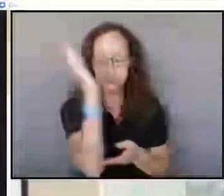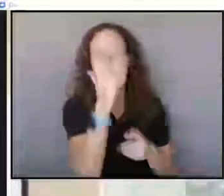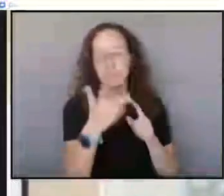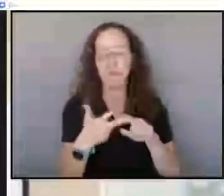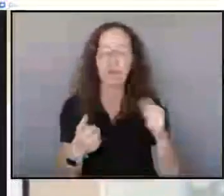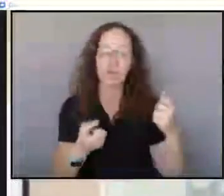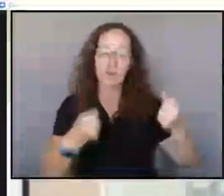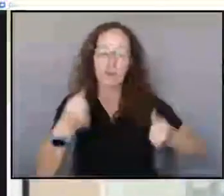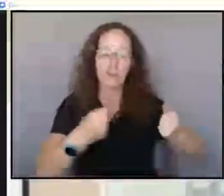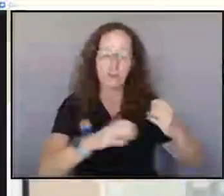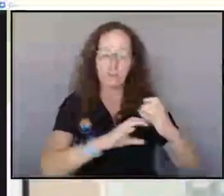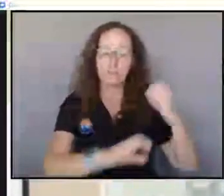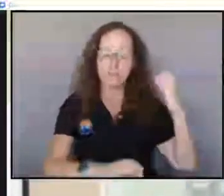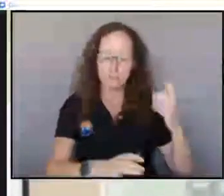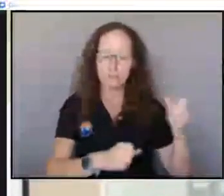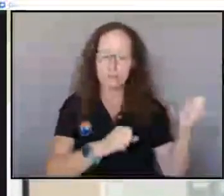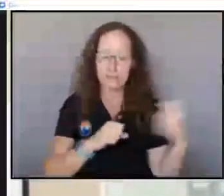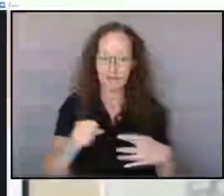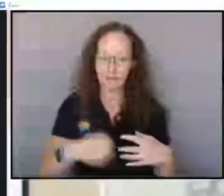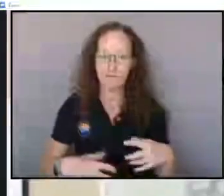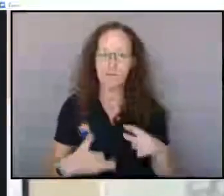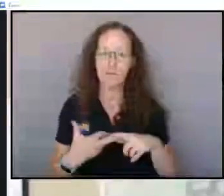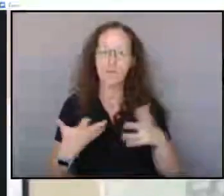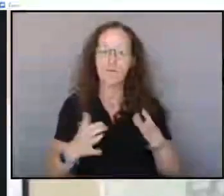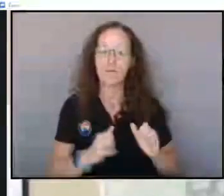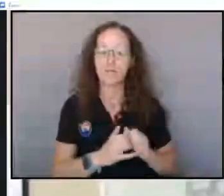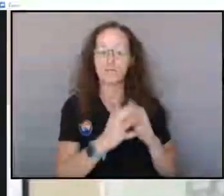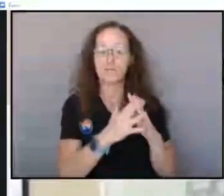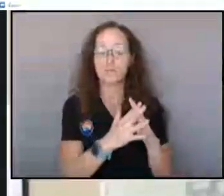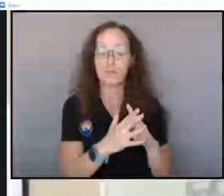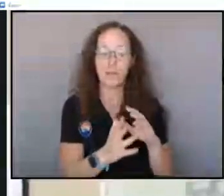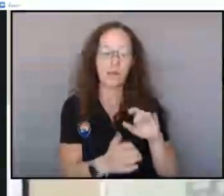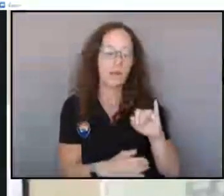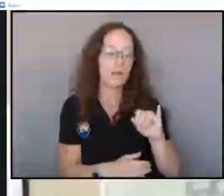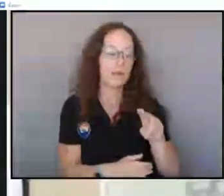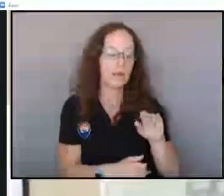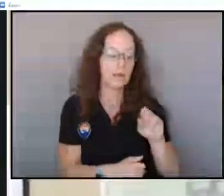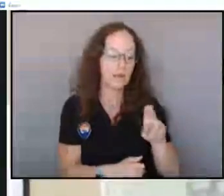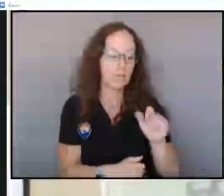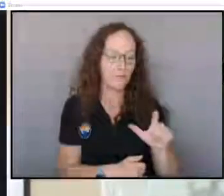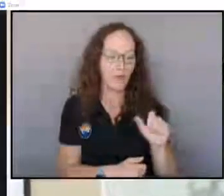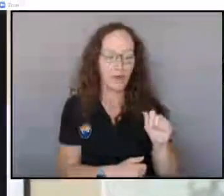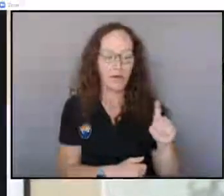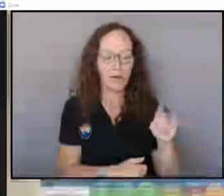THUNDERSTORMS. WE WANT TO MAKE SURE THAT IF THE LIGHTENING COMES